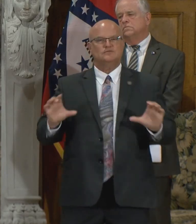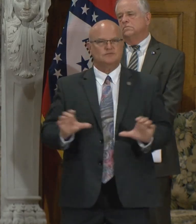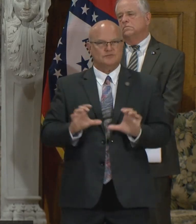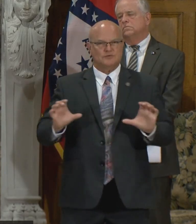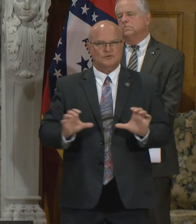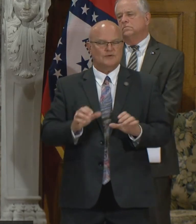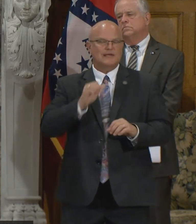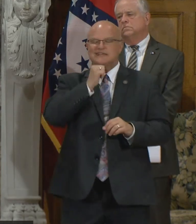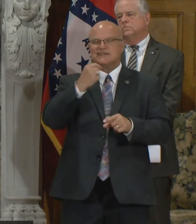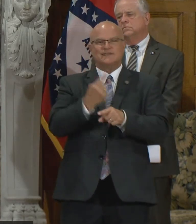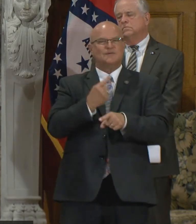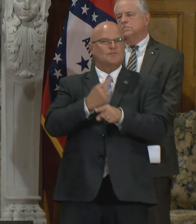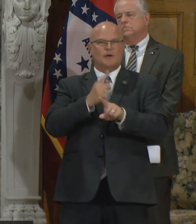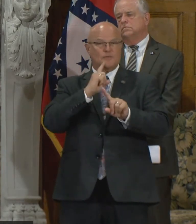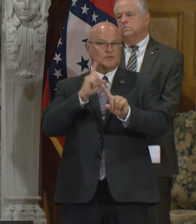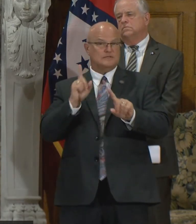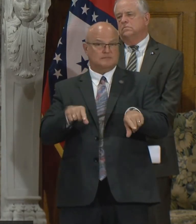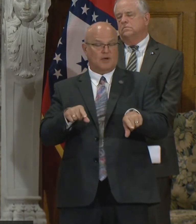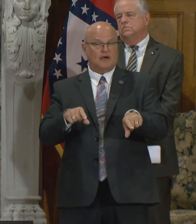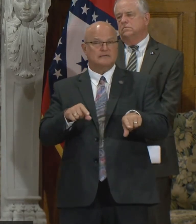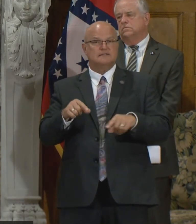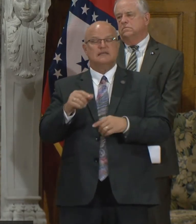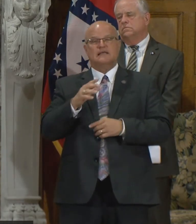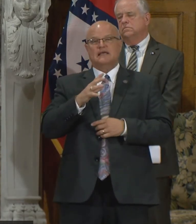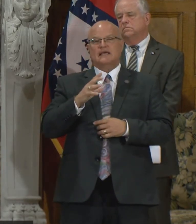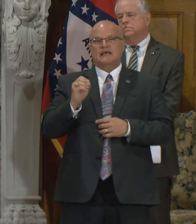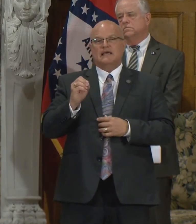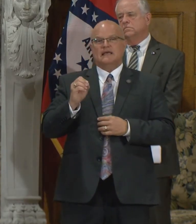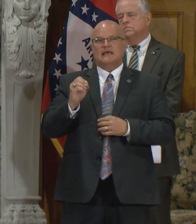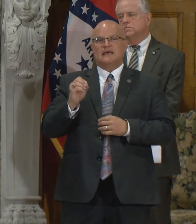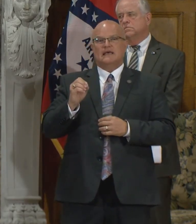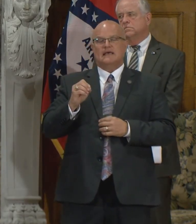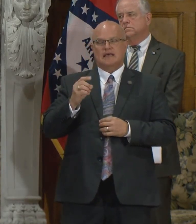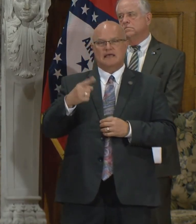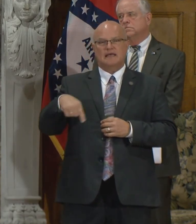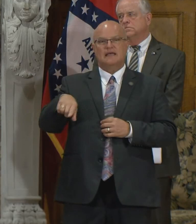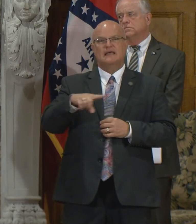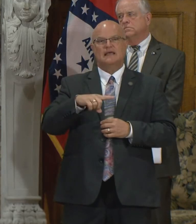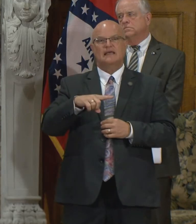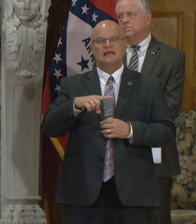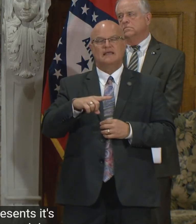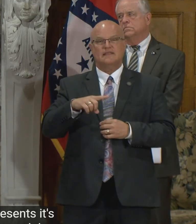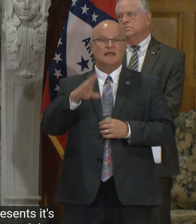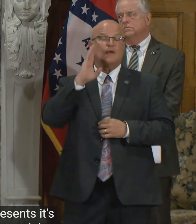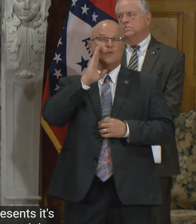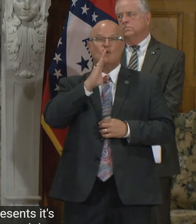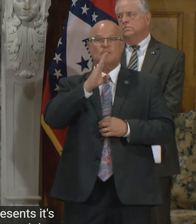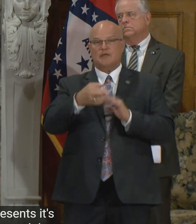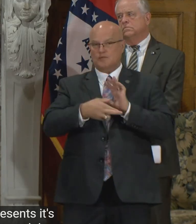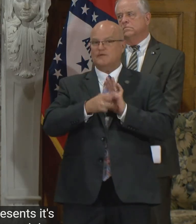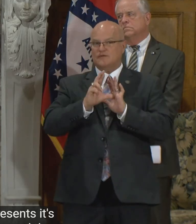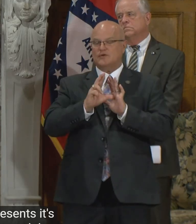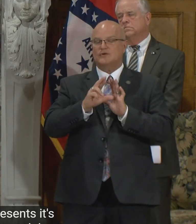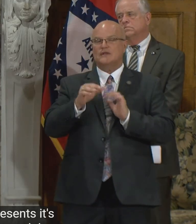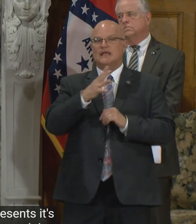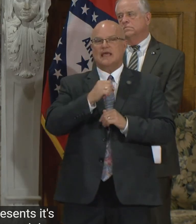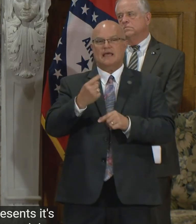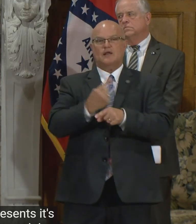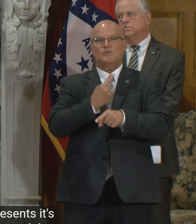It's not the proper response, and they. Will be reviewed and appropriate